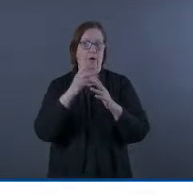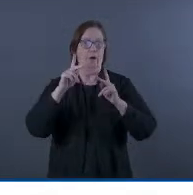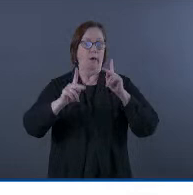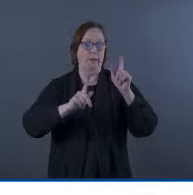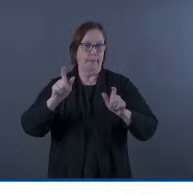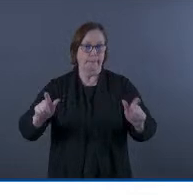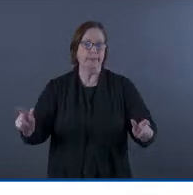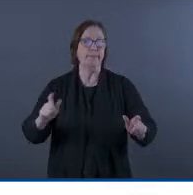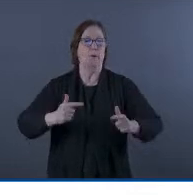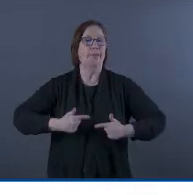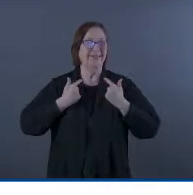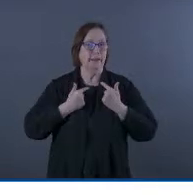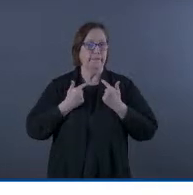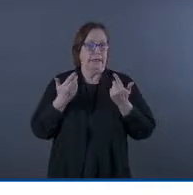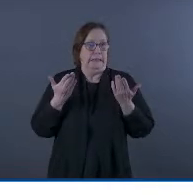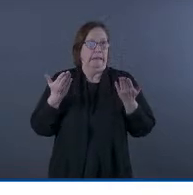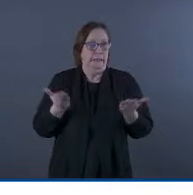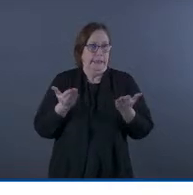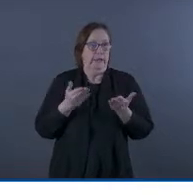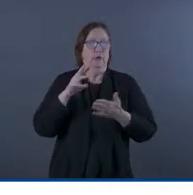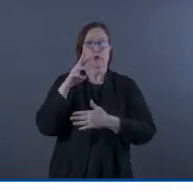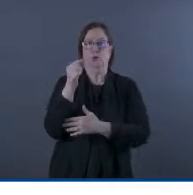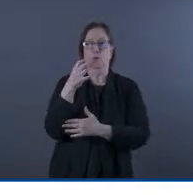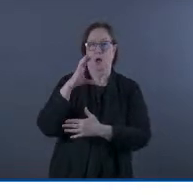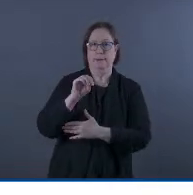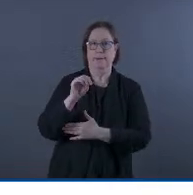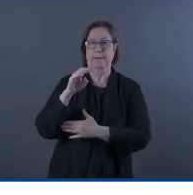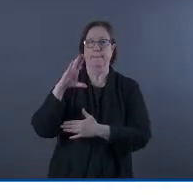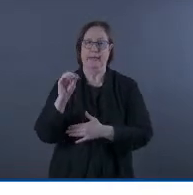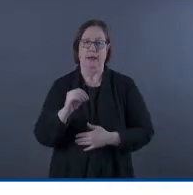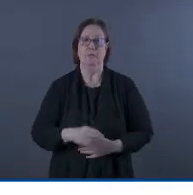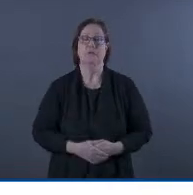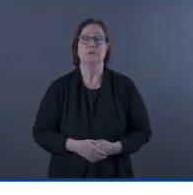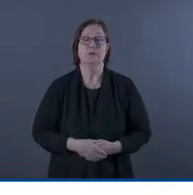Those who are fully vaccinated are 23,629 individuals